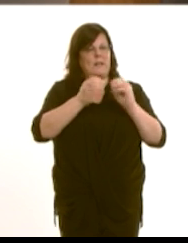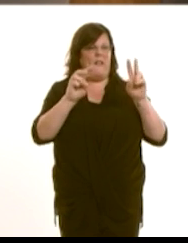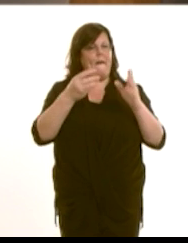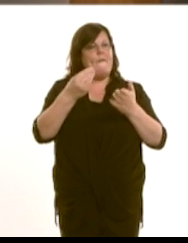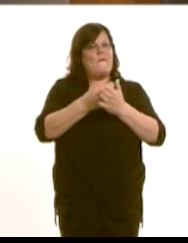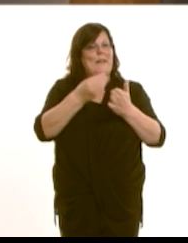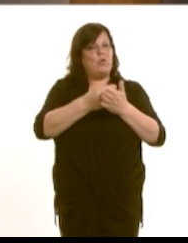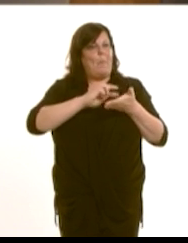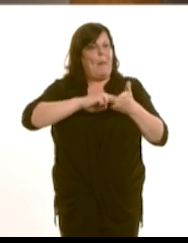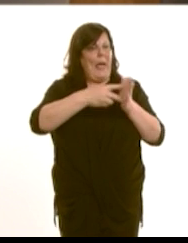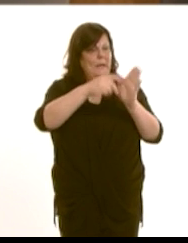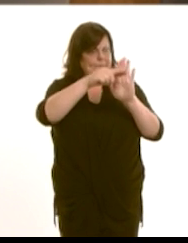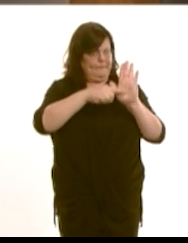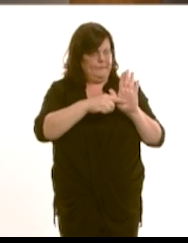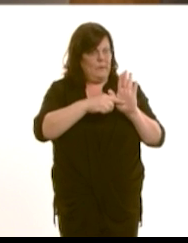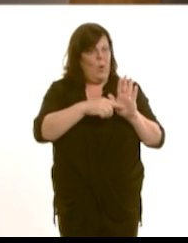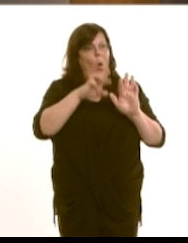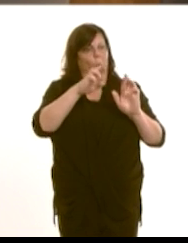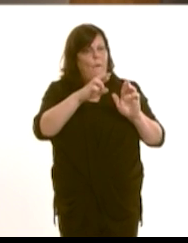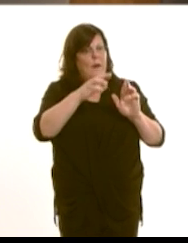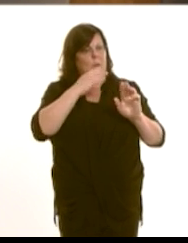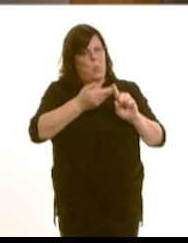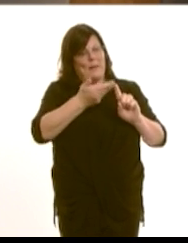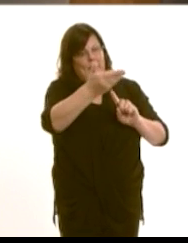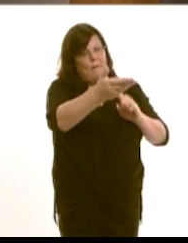We expect there to be a quid pro quo, and that does mean that we need to see conditions